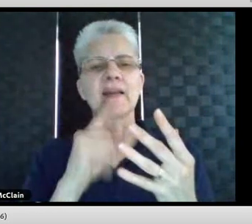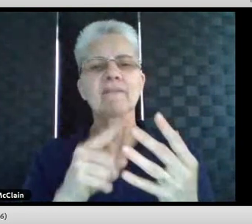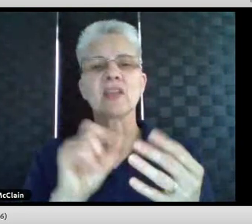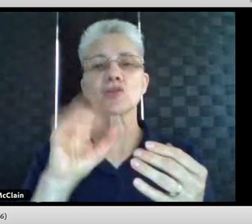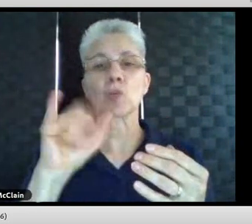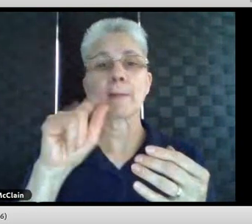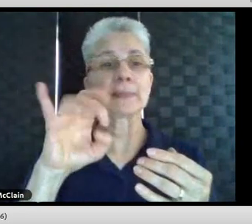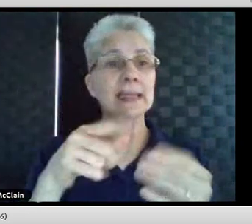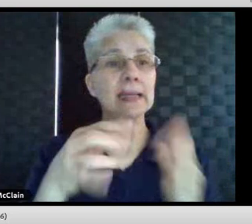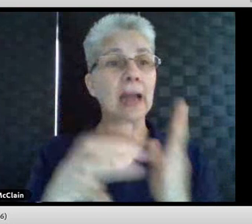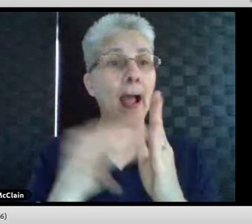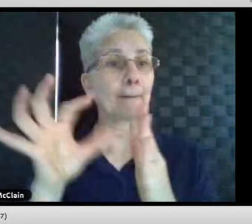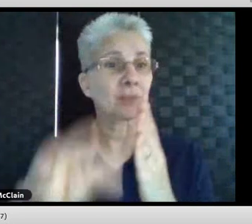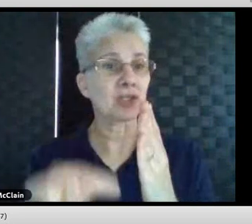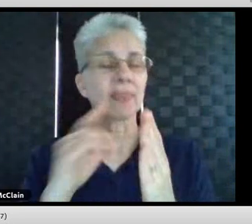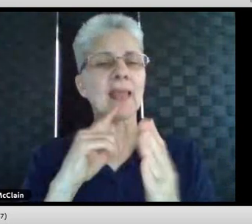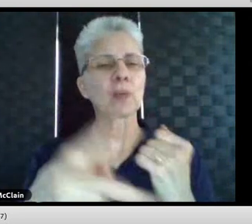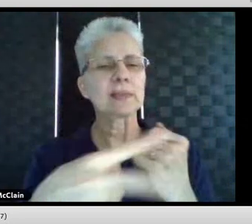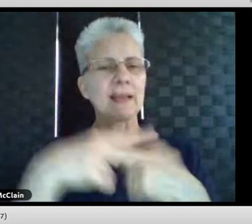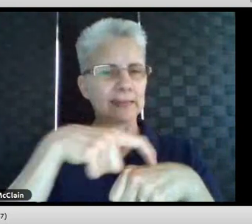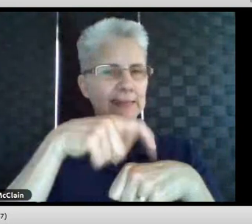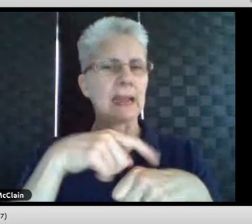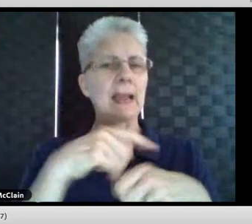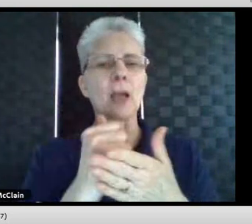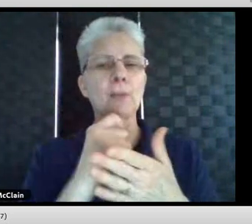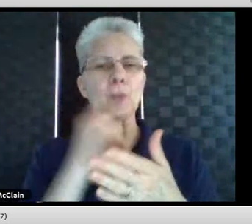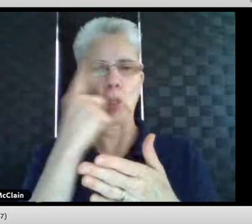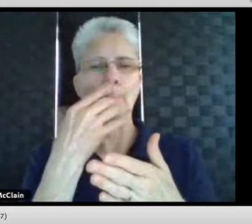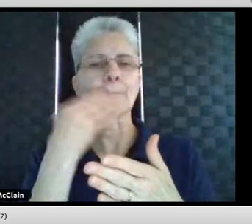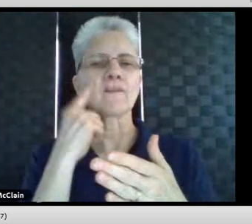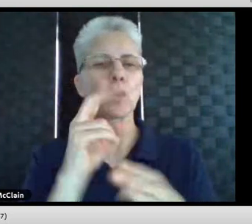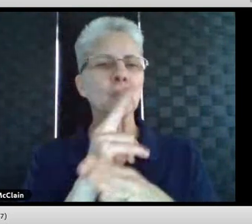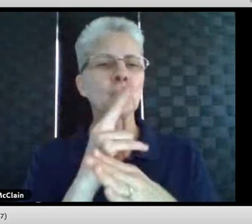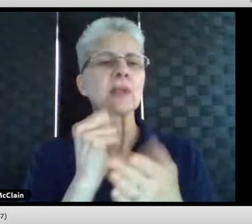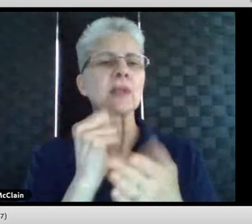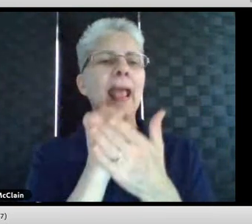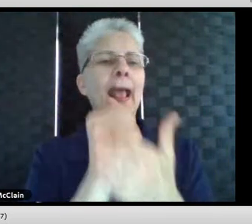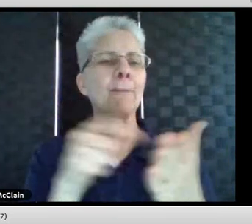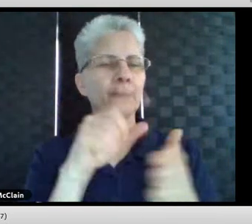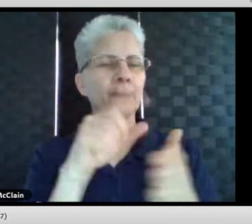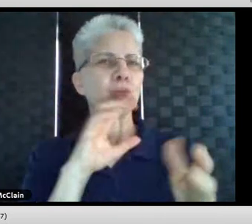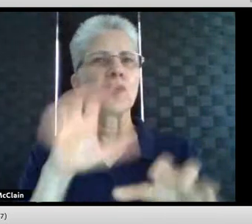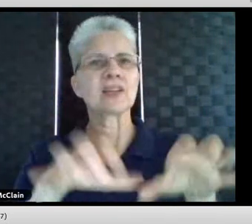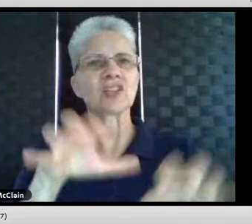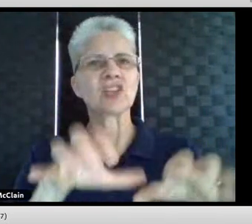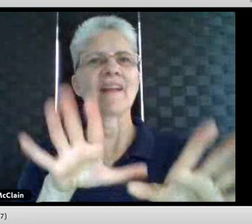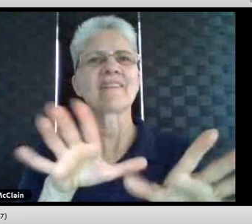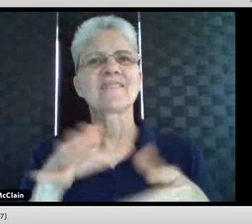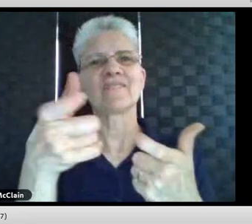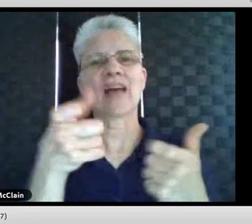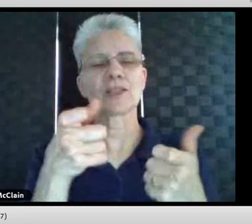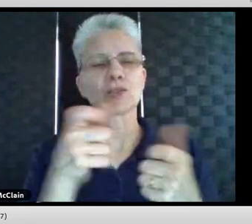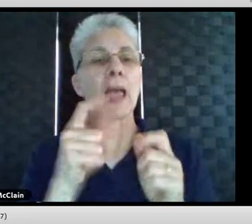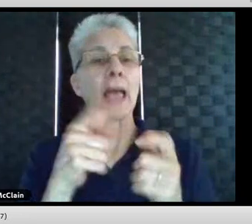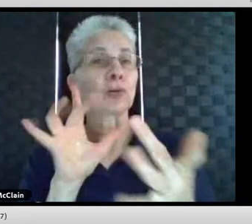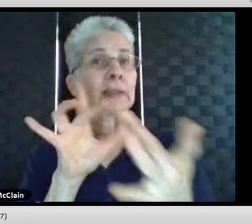That's only going to save you time and make you look better for your user and help them to do the chat faster and how to connect with it.